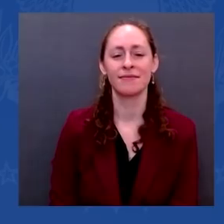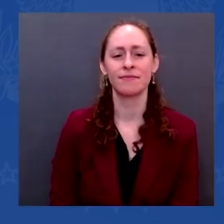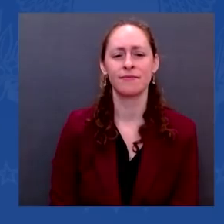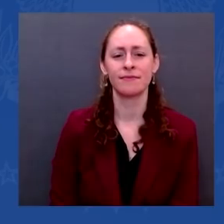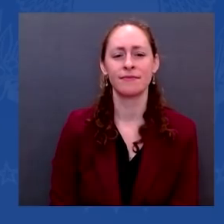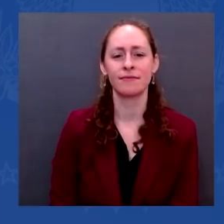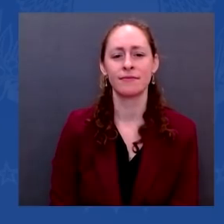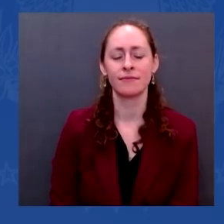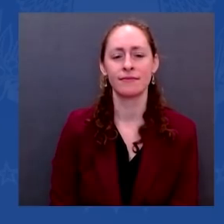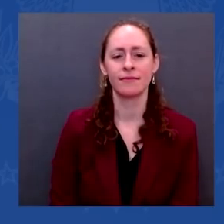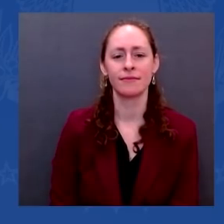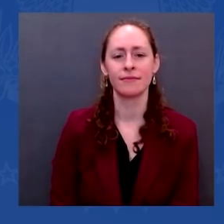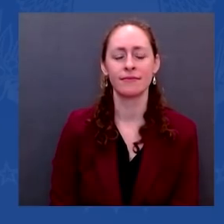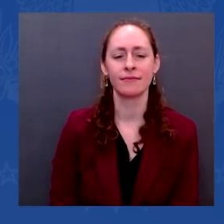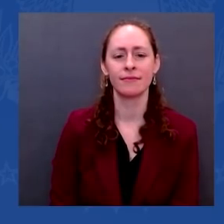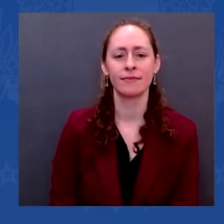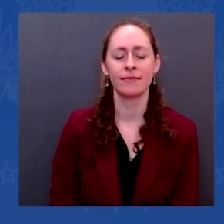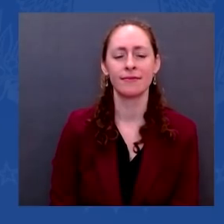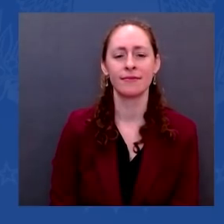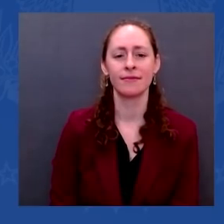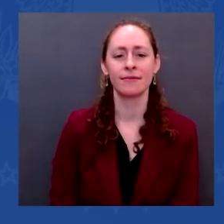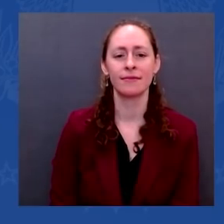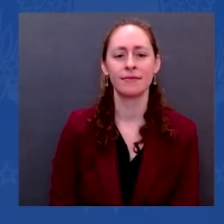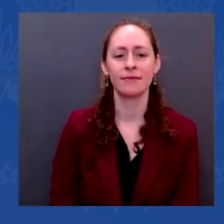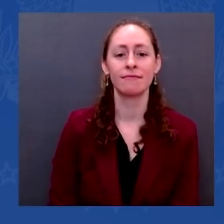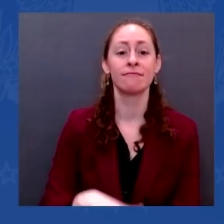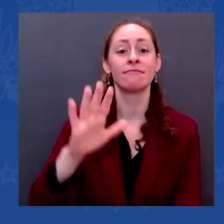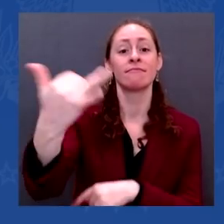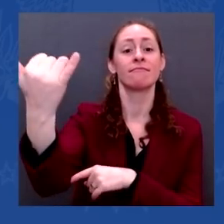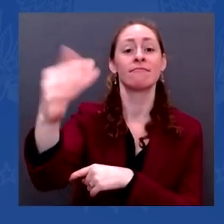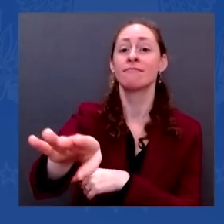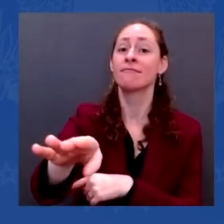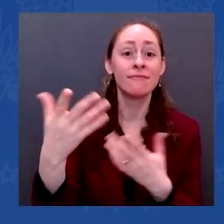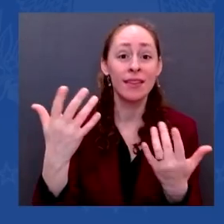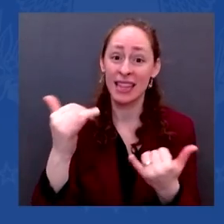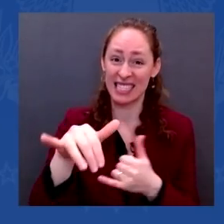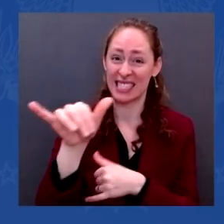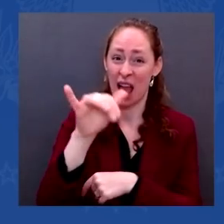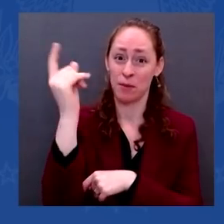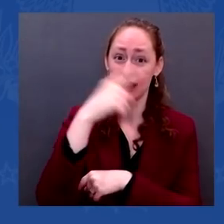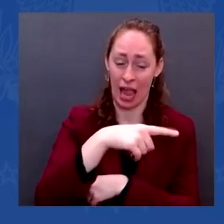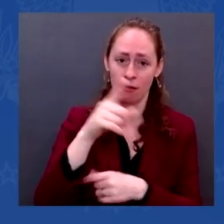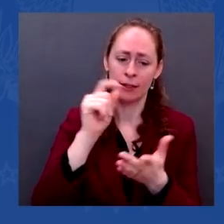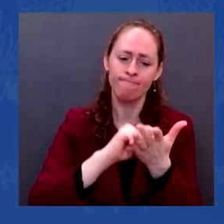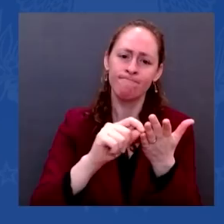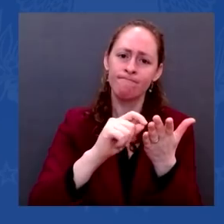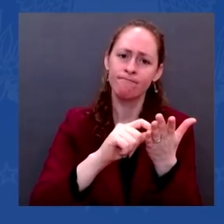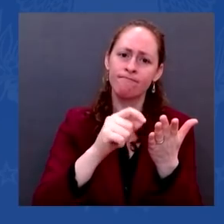"I appreciate the honor of you recognizing my seat, but you didn't finish your meal.